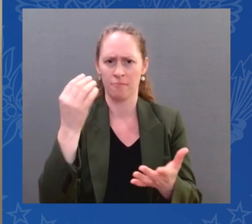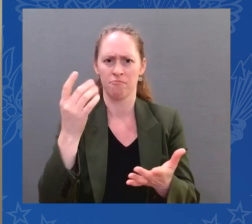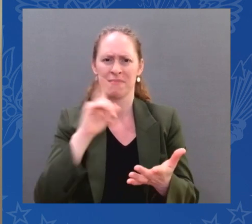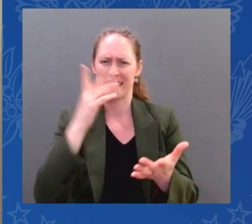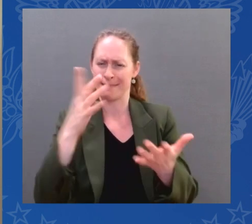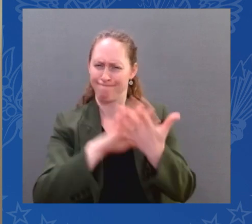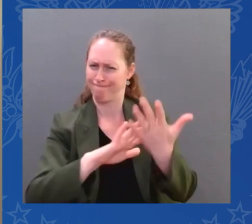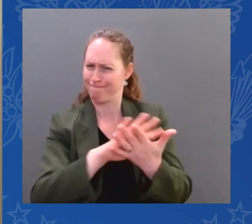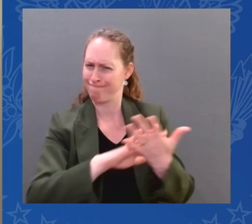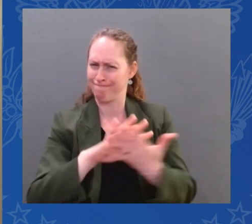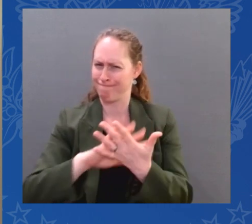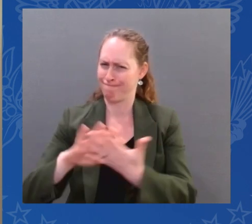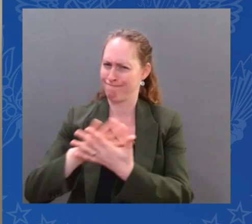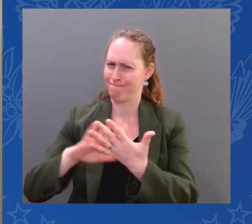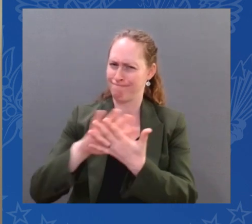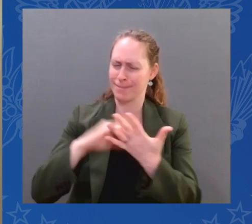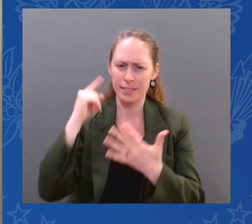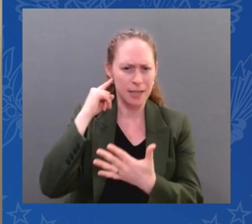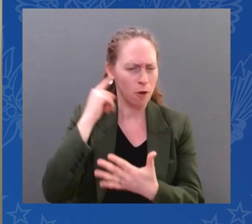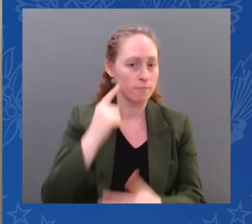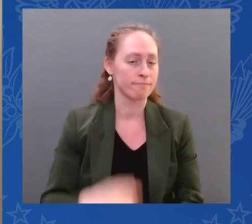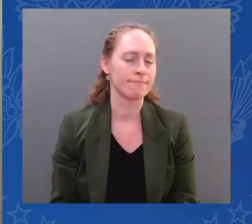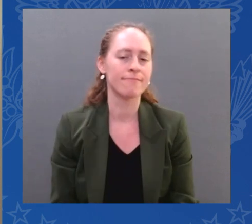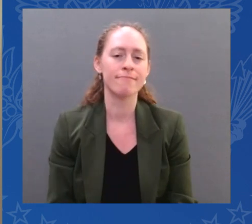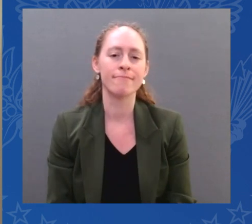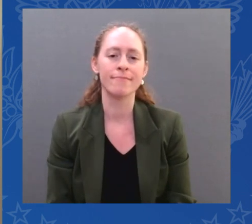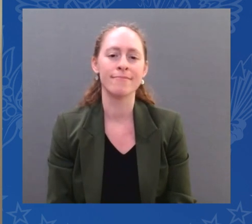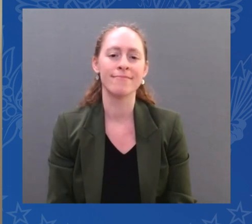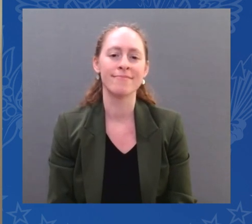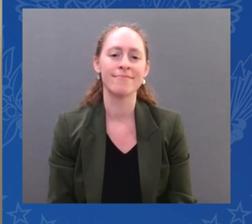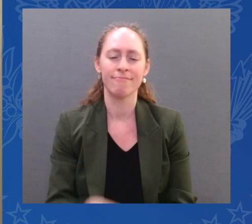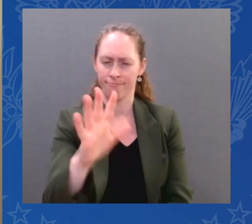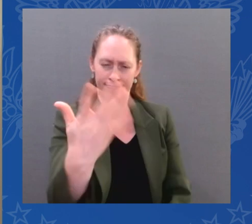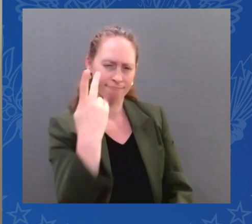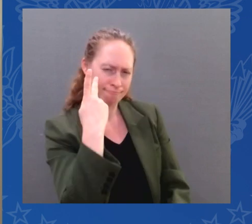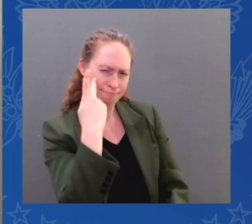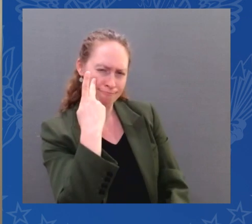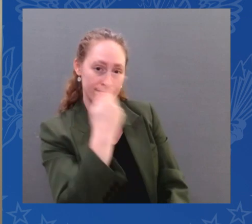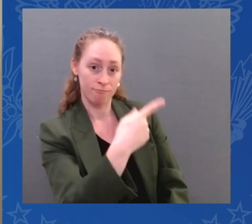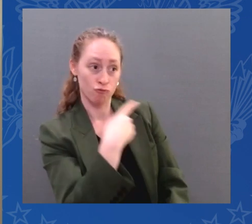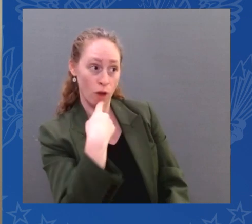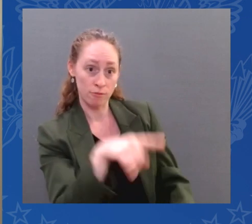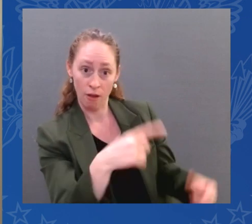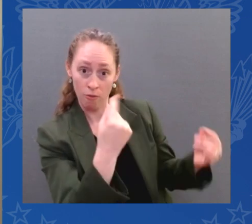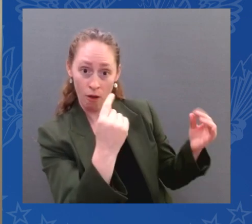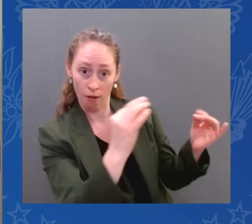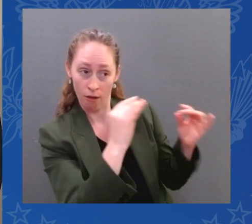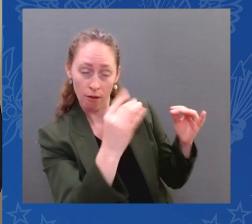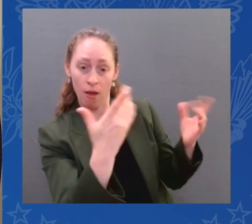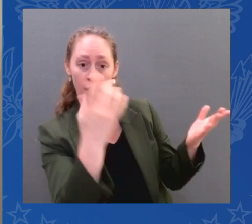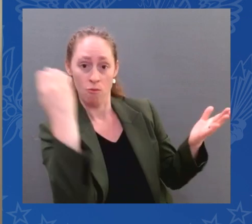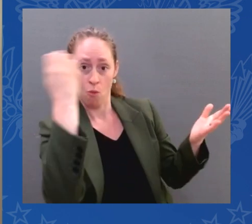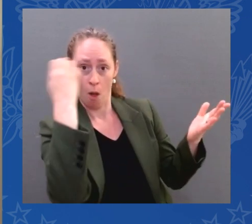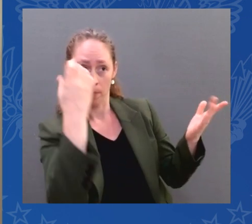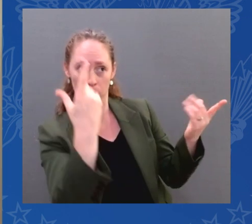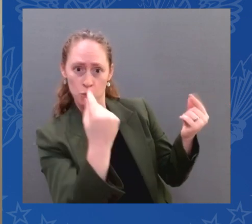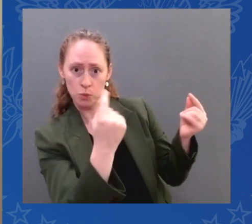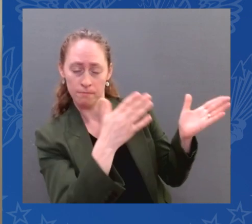what the Russians can sustain and what Europe is going to be prepared to sustain. And I think we have to -- that's one of the things